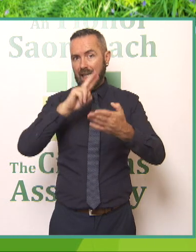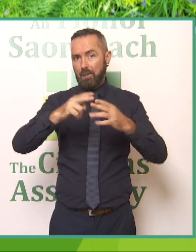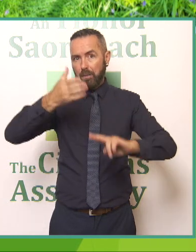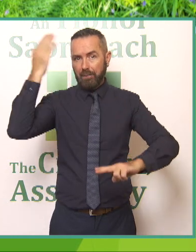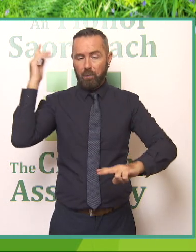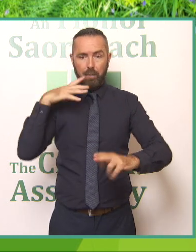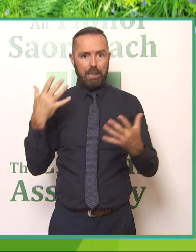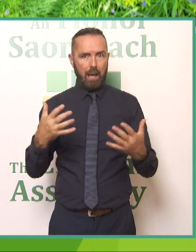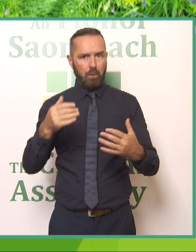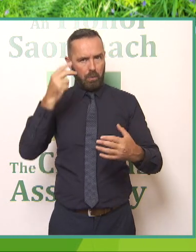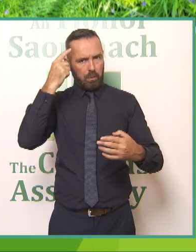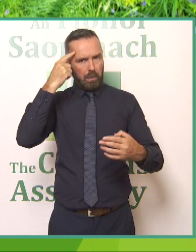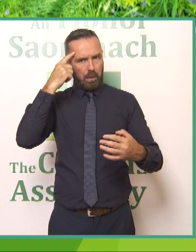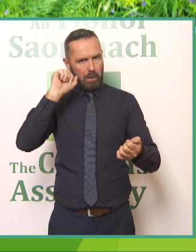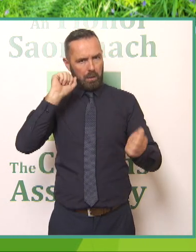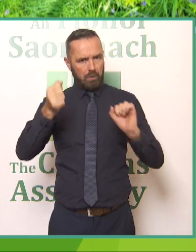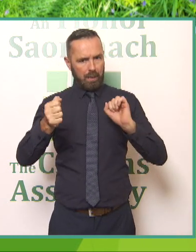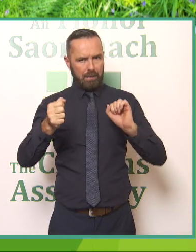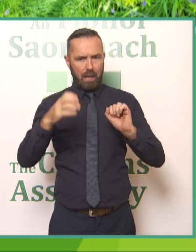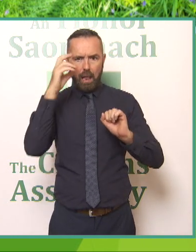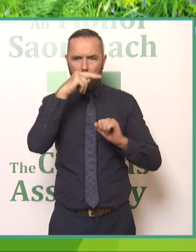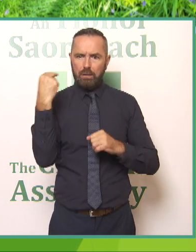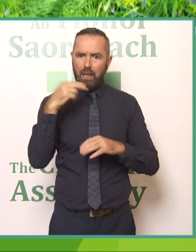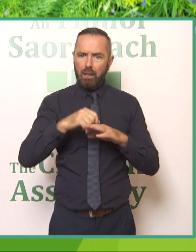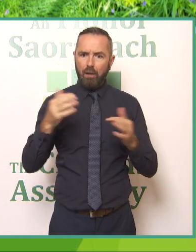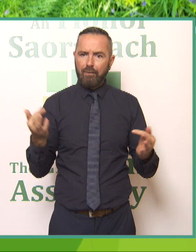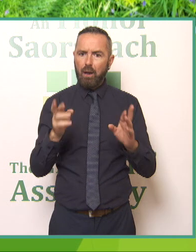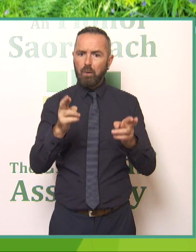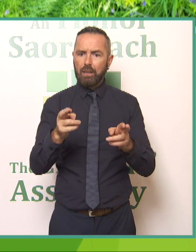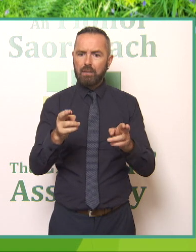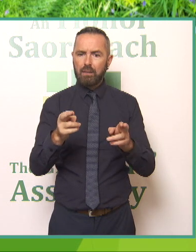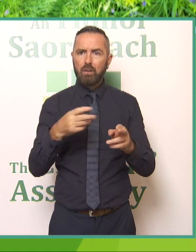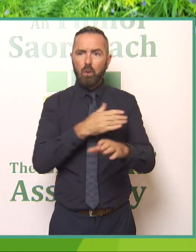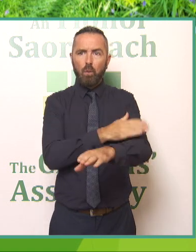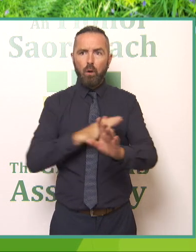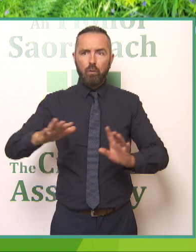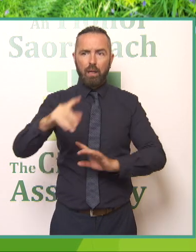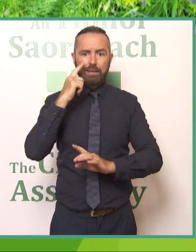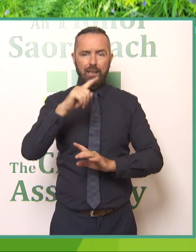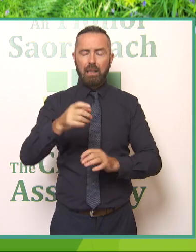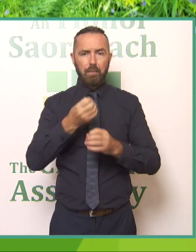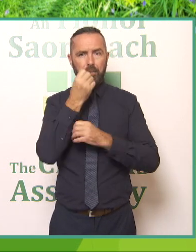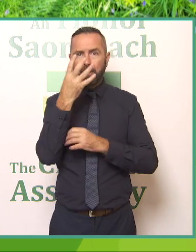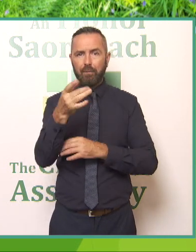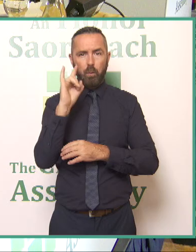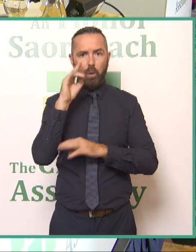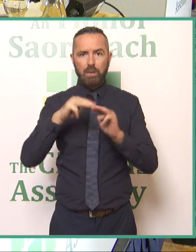Minds was changing see how ecstatically pleasing that is on the farm like you want to walk around the farm and see that like it's beautiful and we hope to see that more around the Firearms